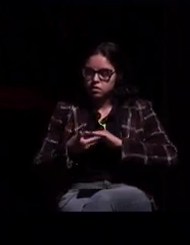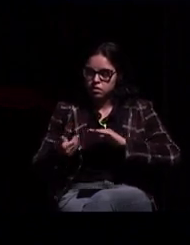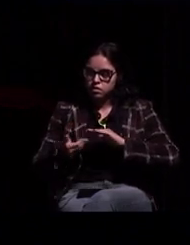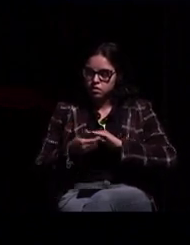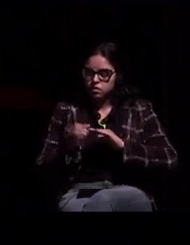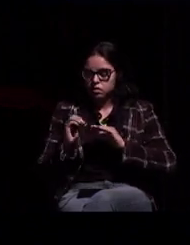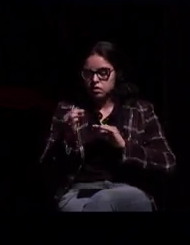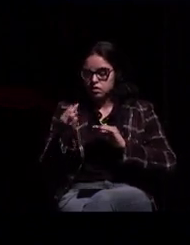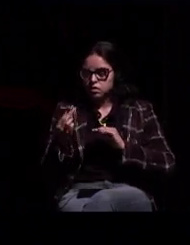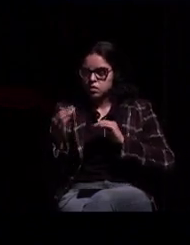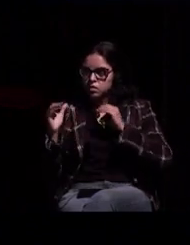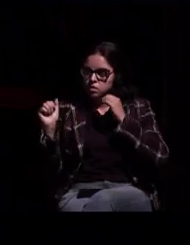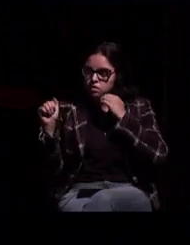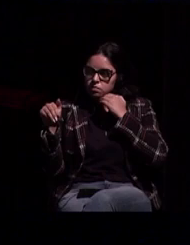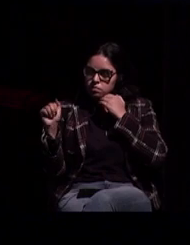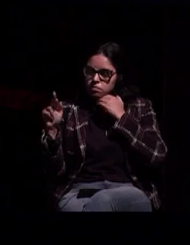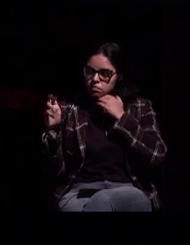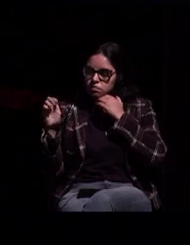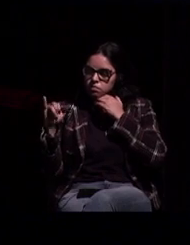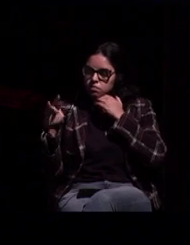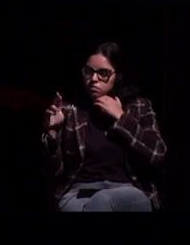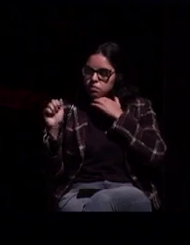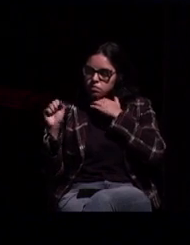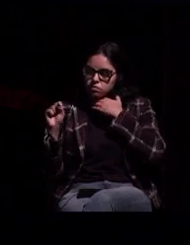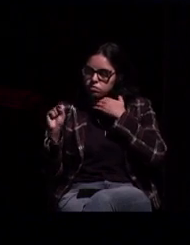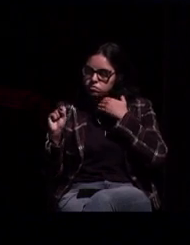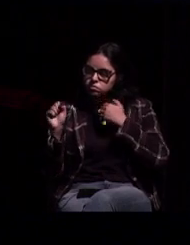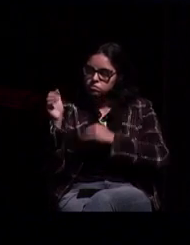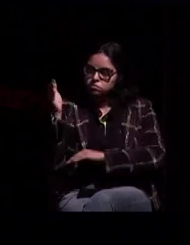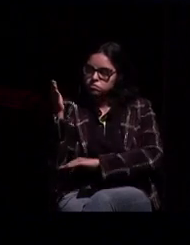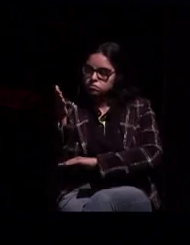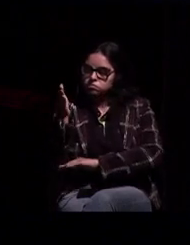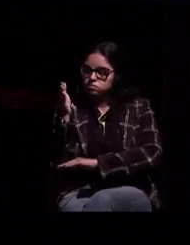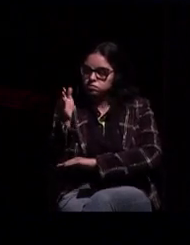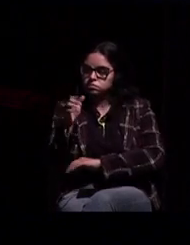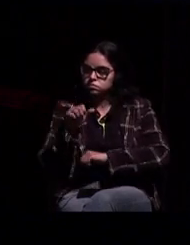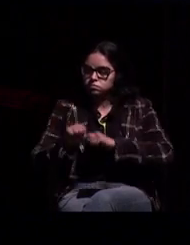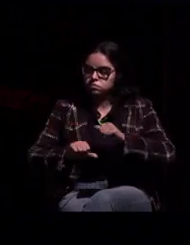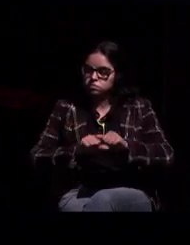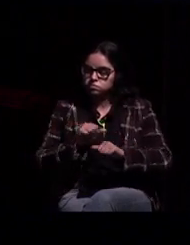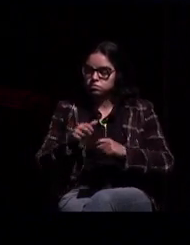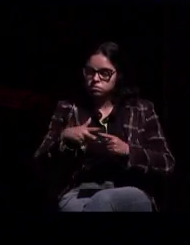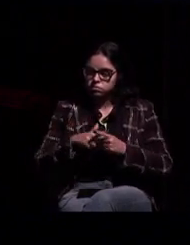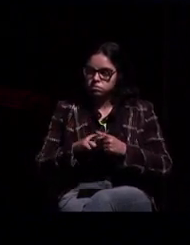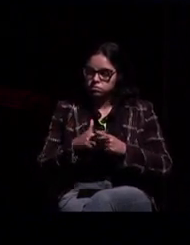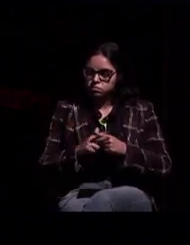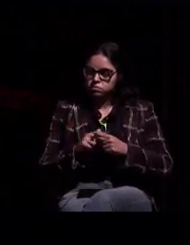affected by technology the by the tools they use, the they still depend on their physical strength,